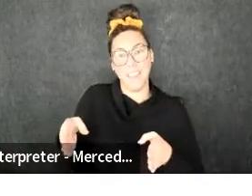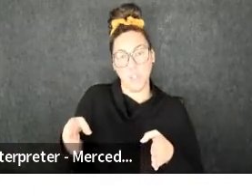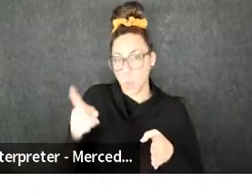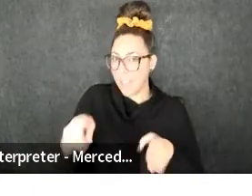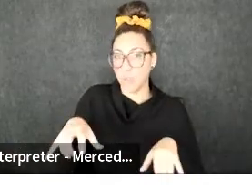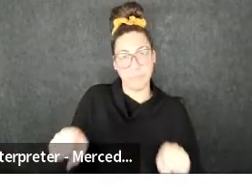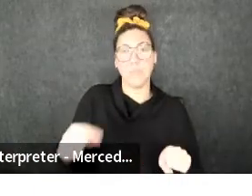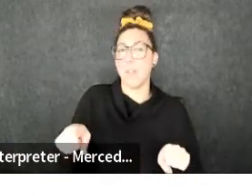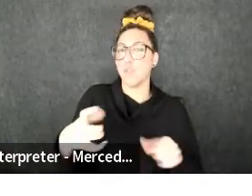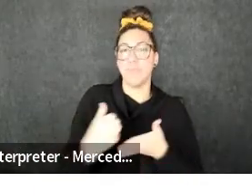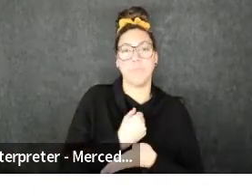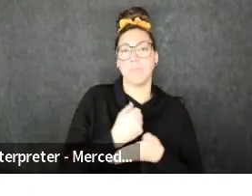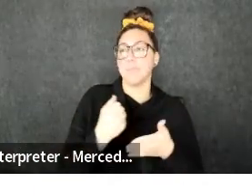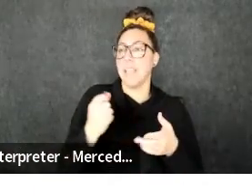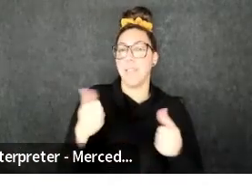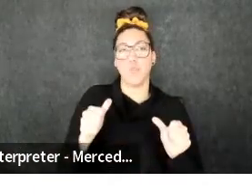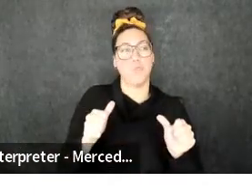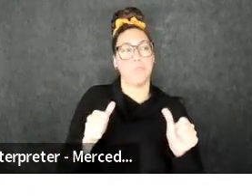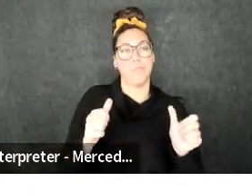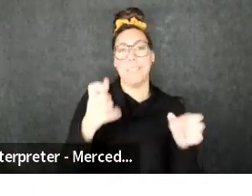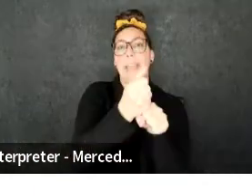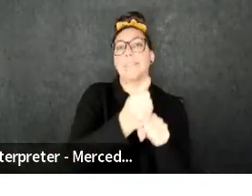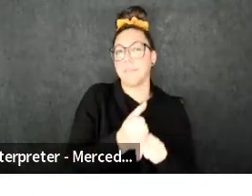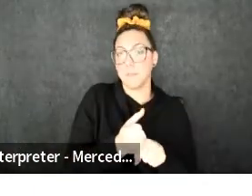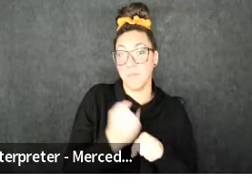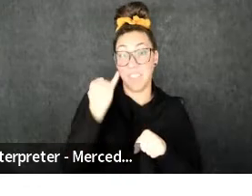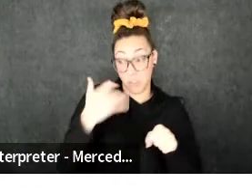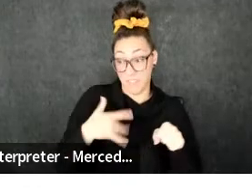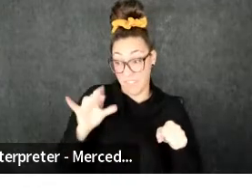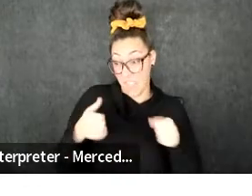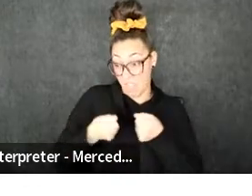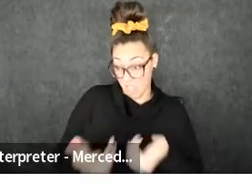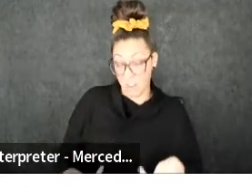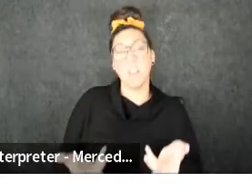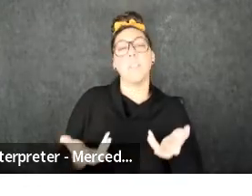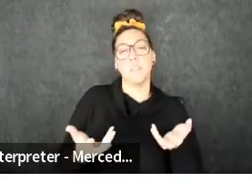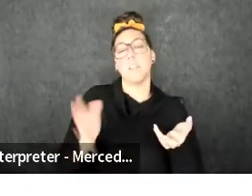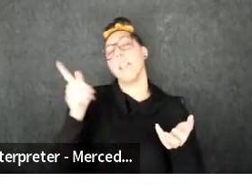Or it should be pursued if you are feeling that sort of burnout. And we'll talk about that when we get to the webinar. Okay.